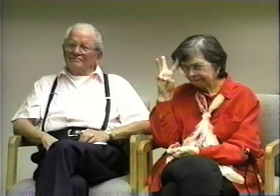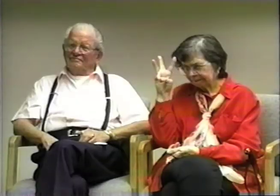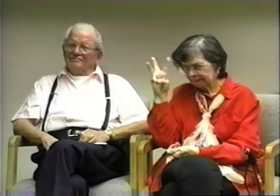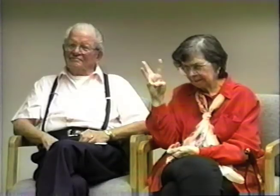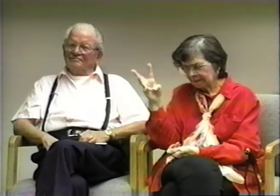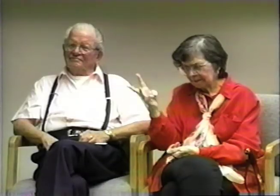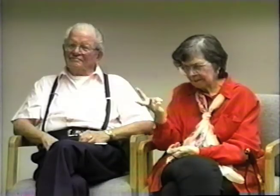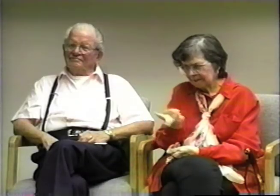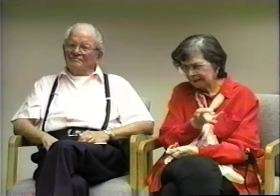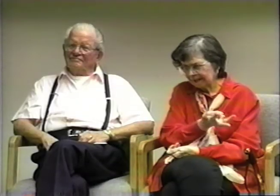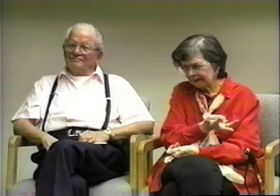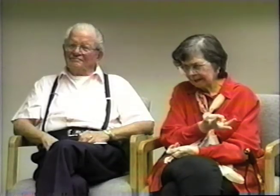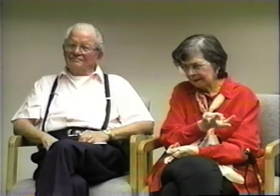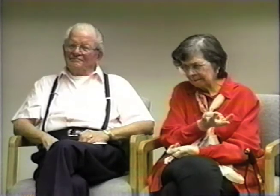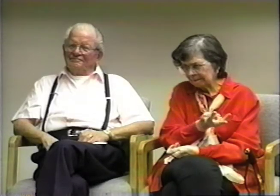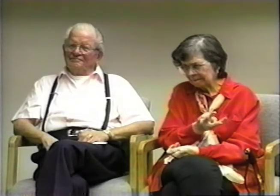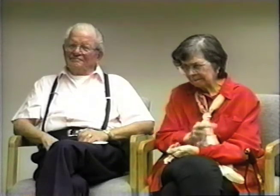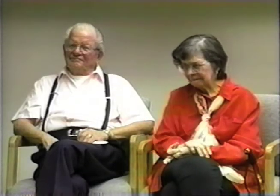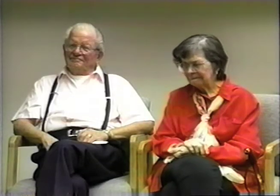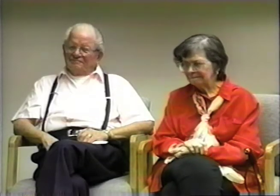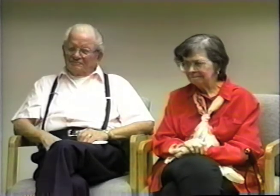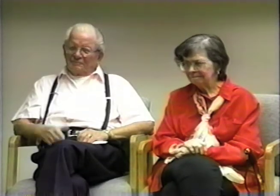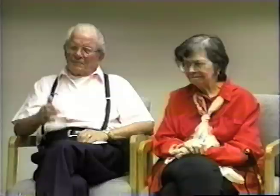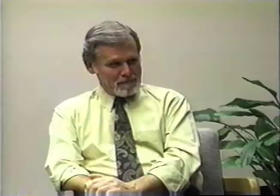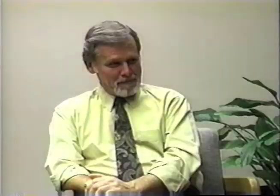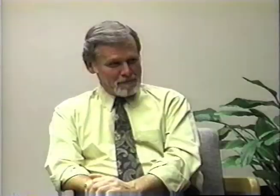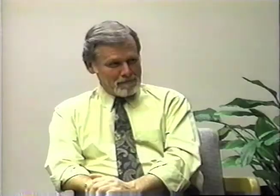You're most welcome.